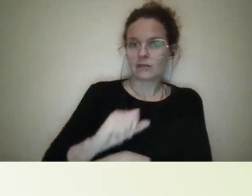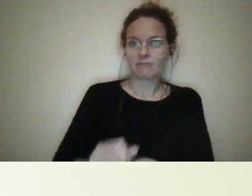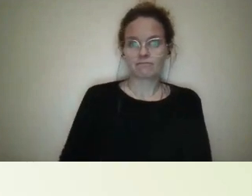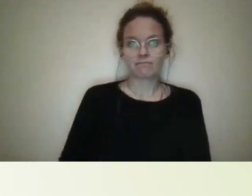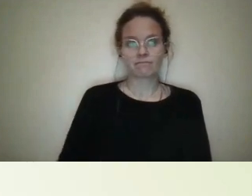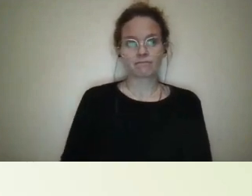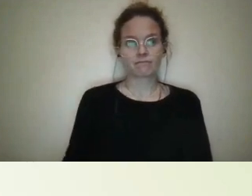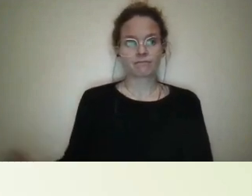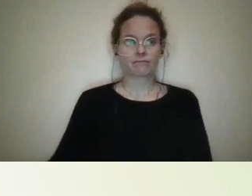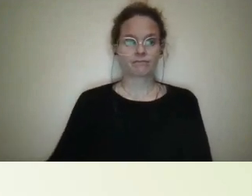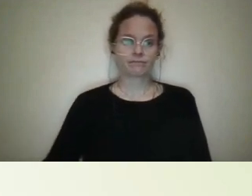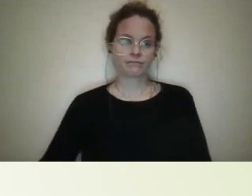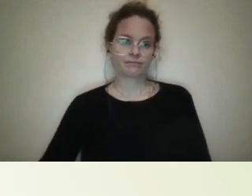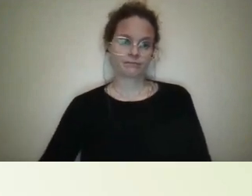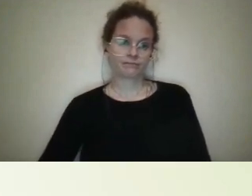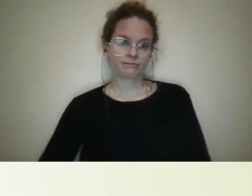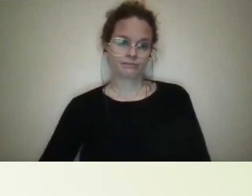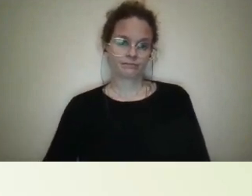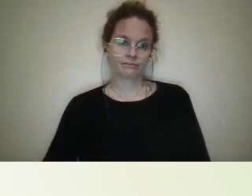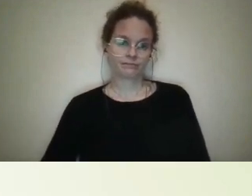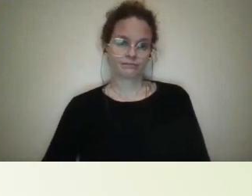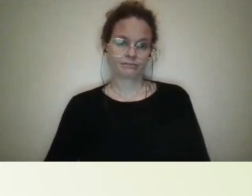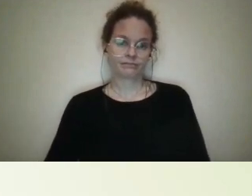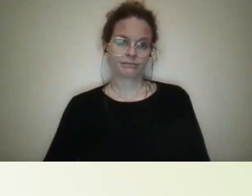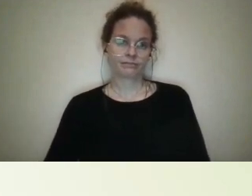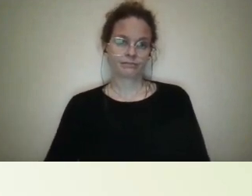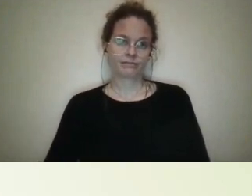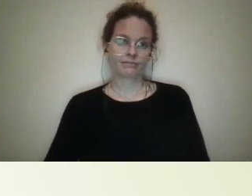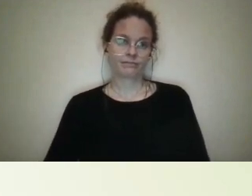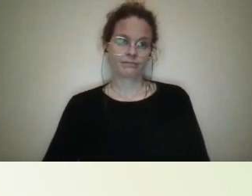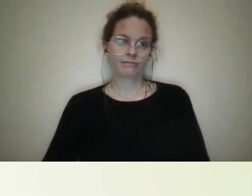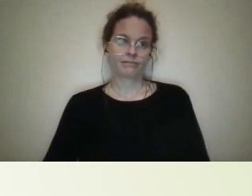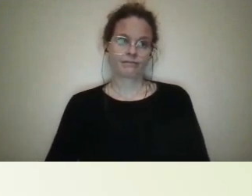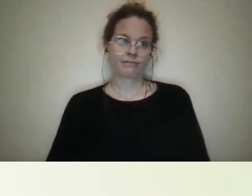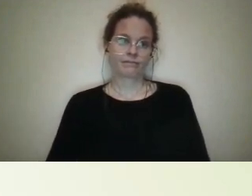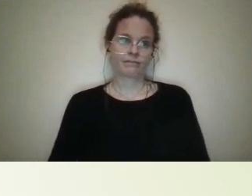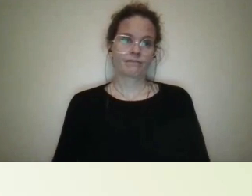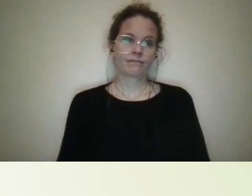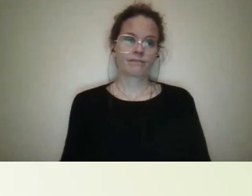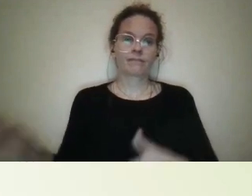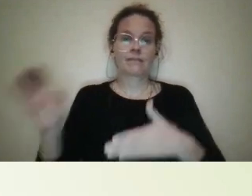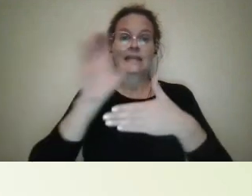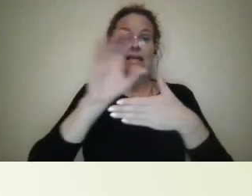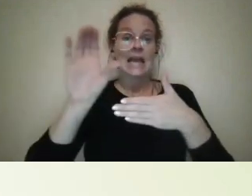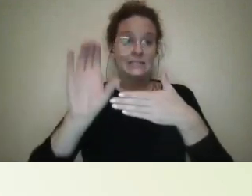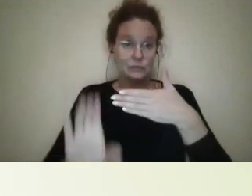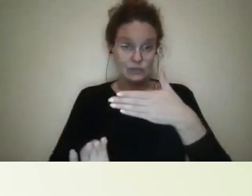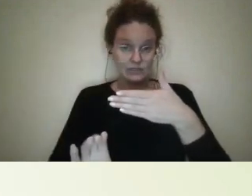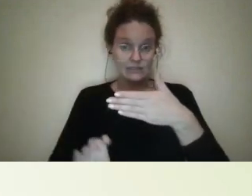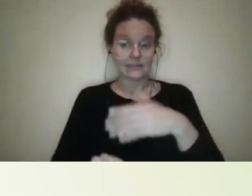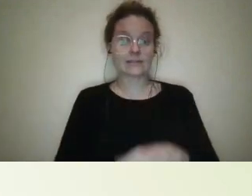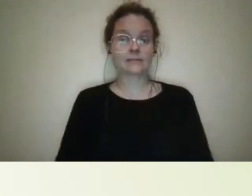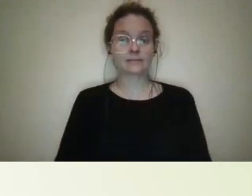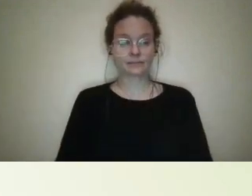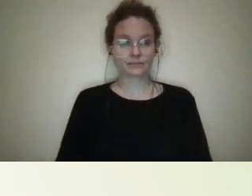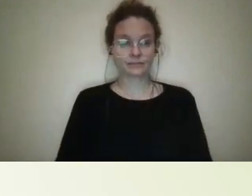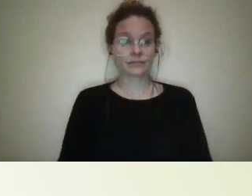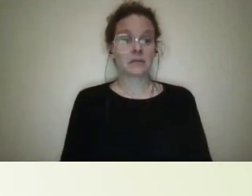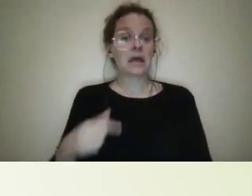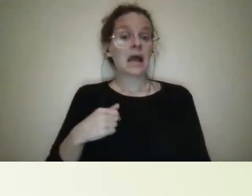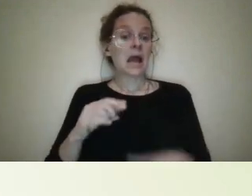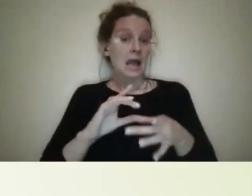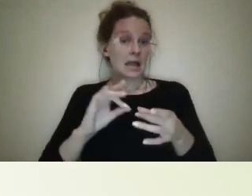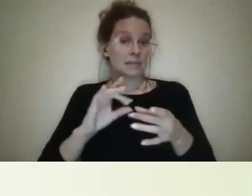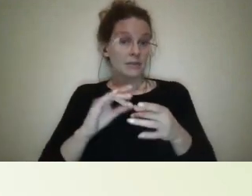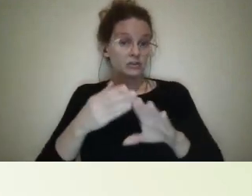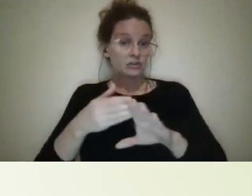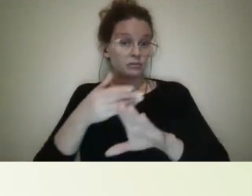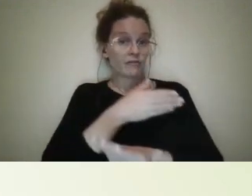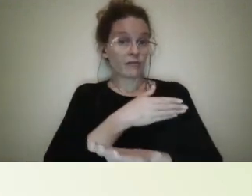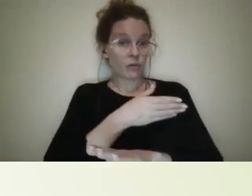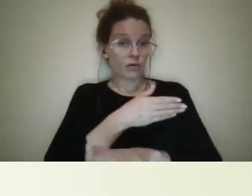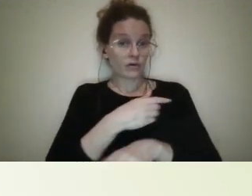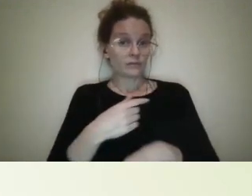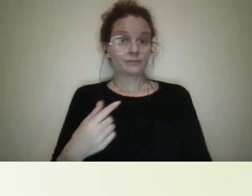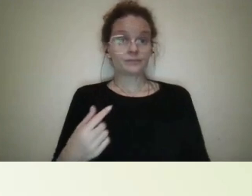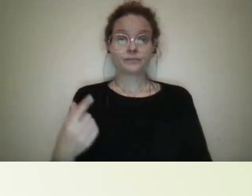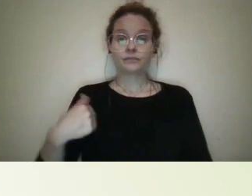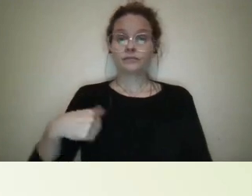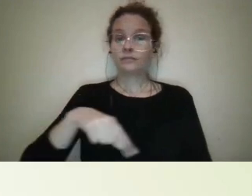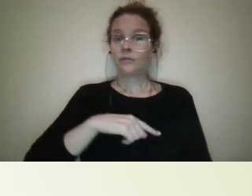Next. So, consequences. As I mentioned before, we are not in the business of punishment.